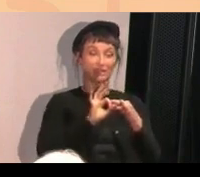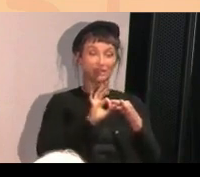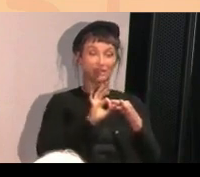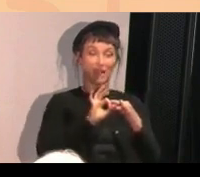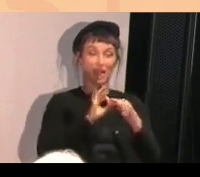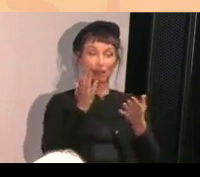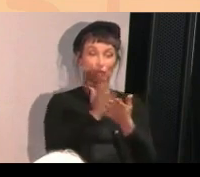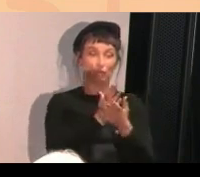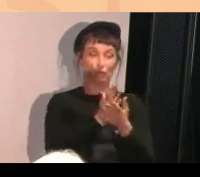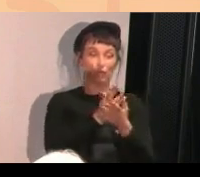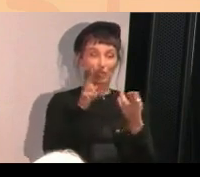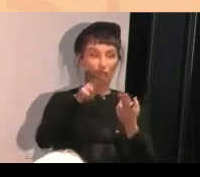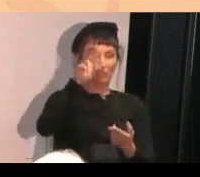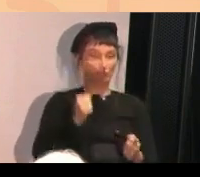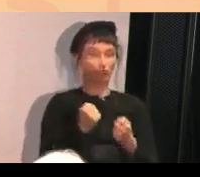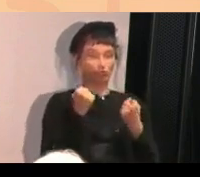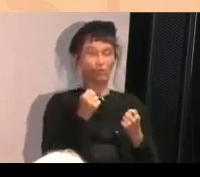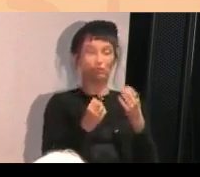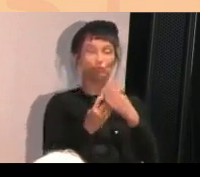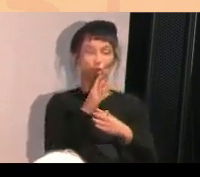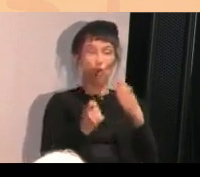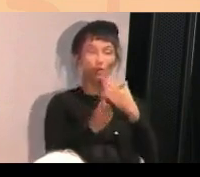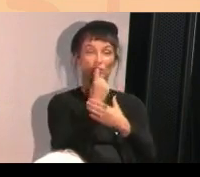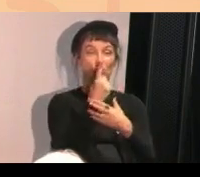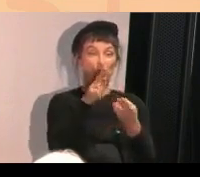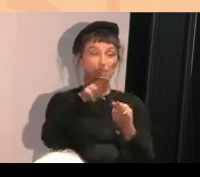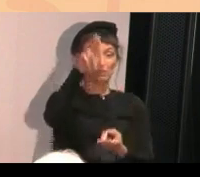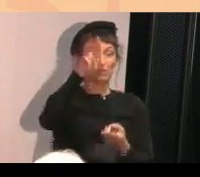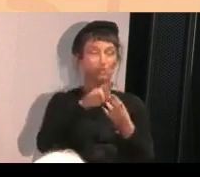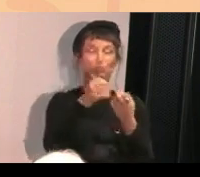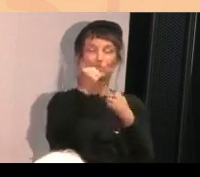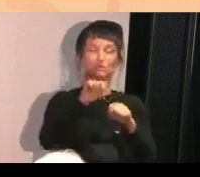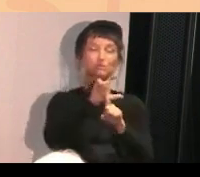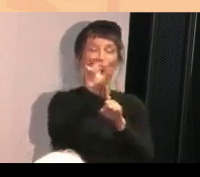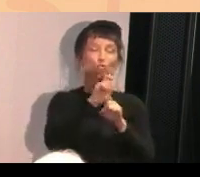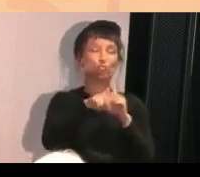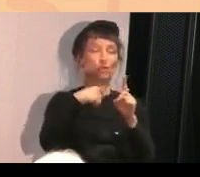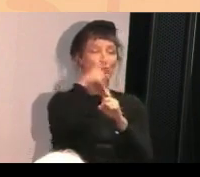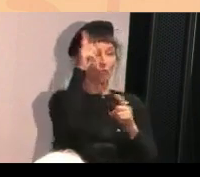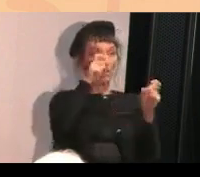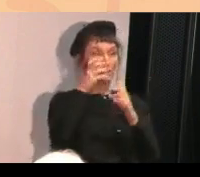growing opportunities and protecting cultural and creative rights for future generations